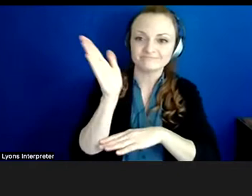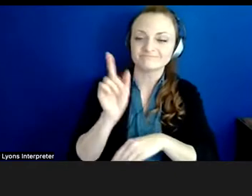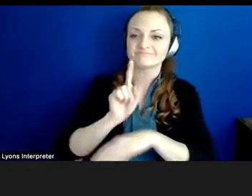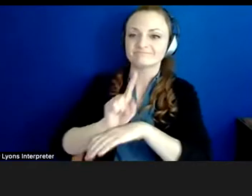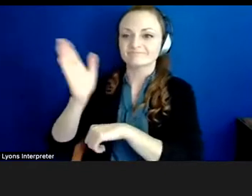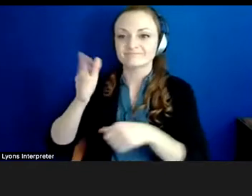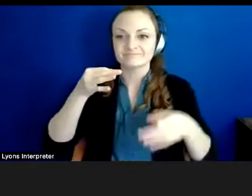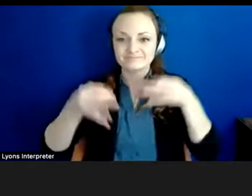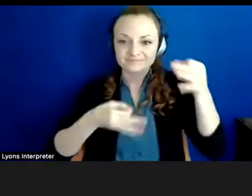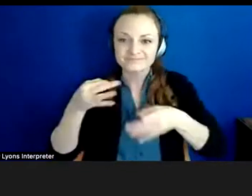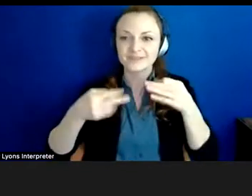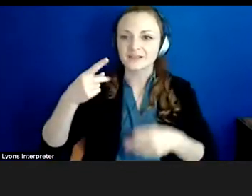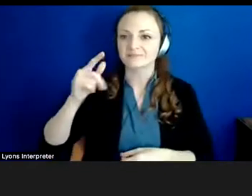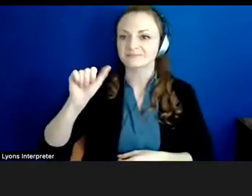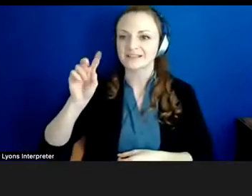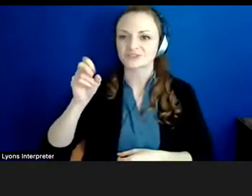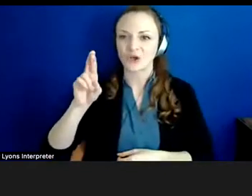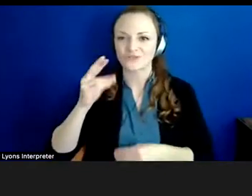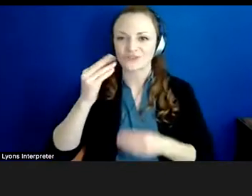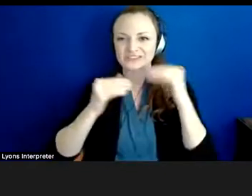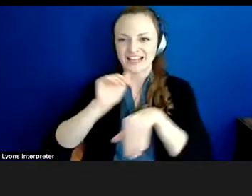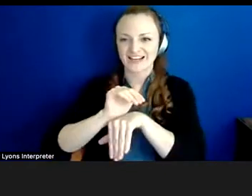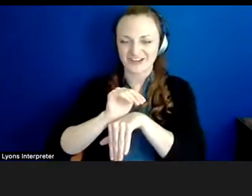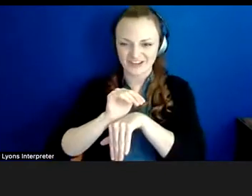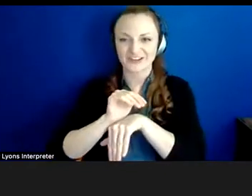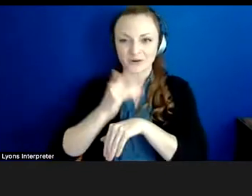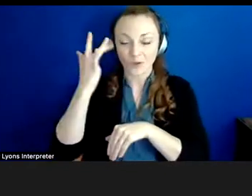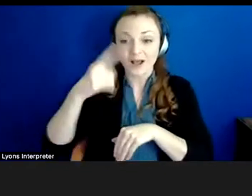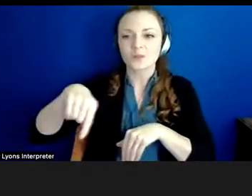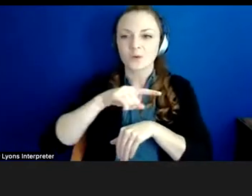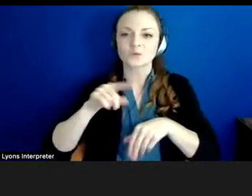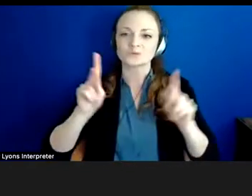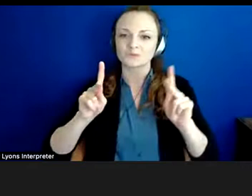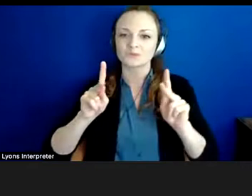in the Passover, sad or knowing that the Last Supper was, in fact, an observance of Passover.